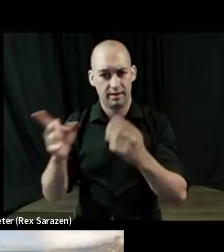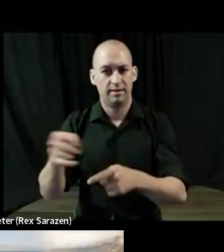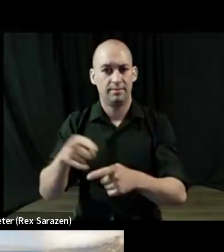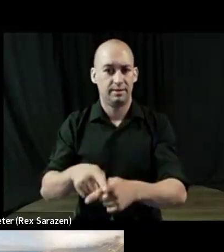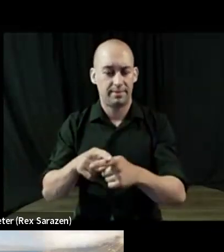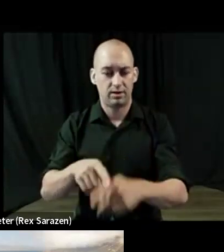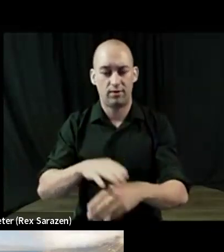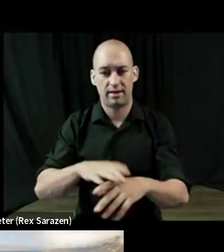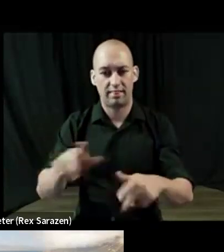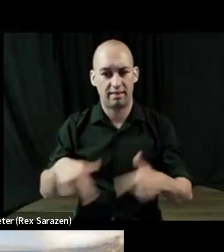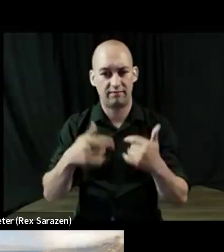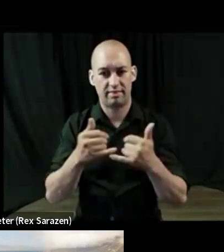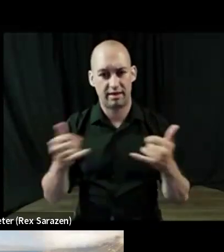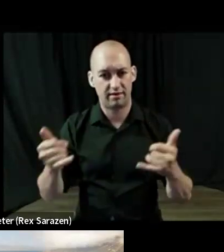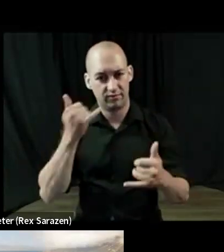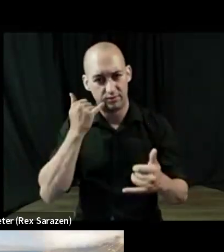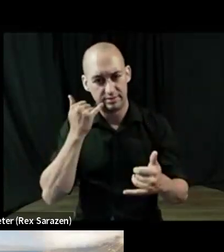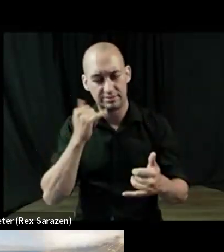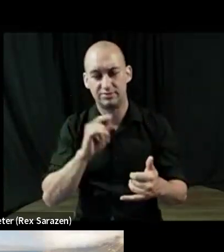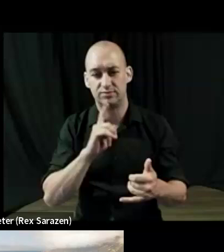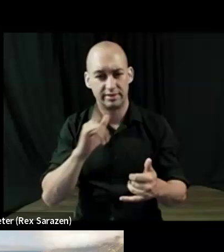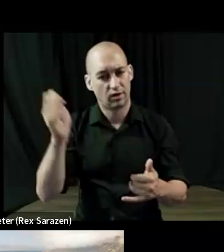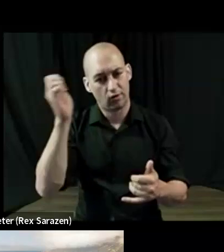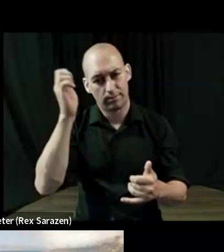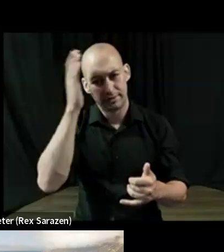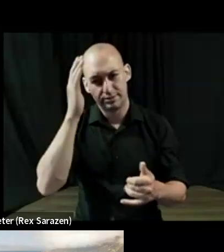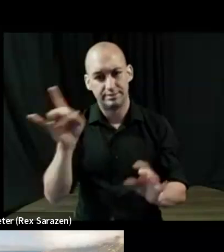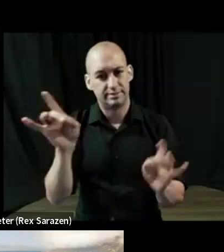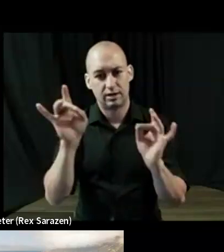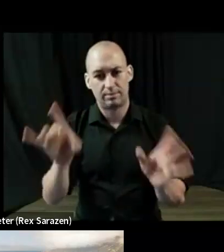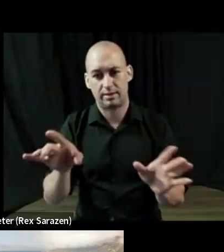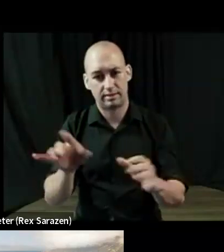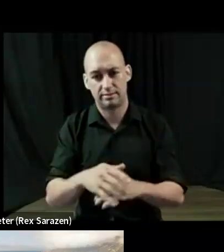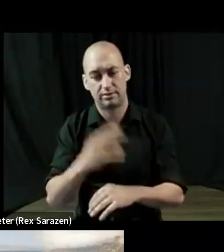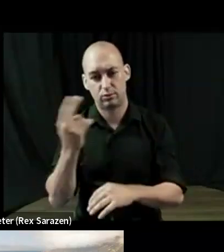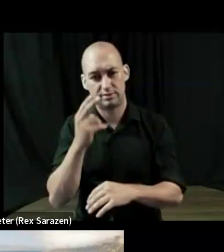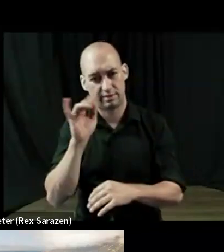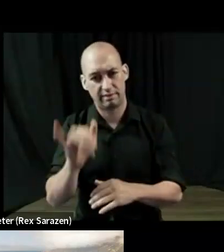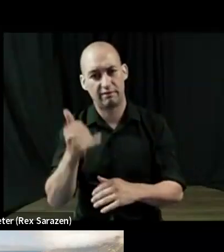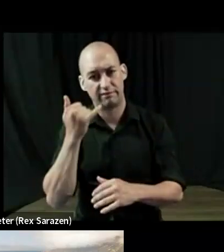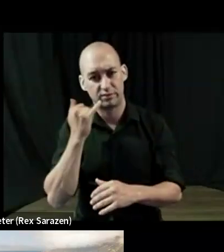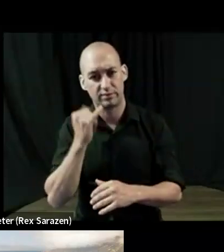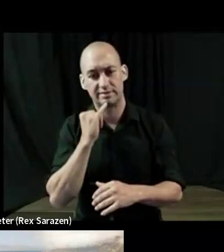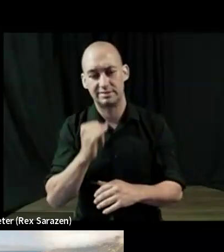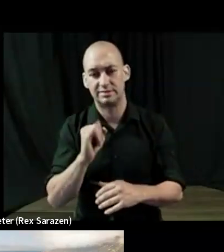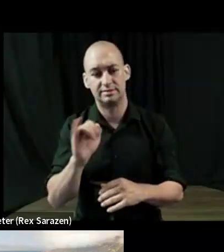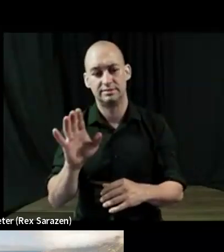and they're just garbage. They're horrible. And using those phones is it's just awful. It's just